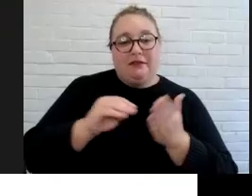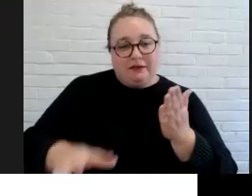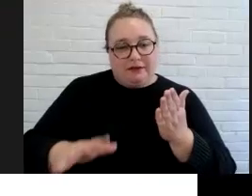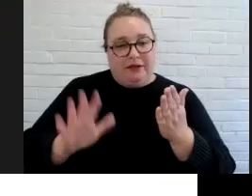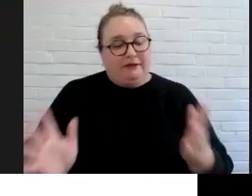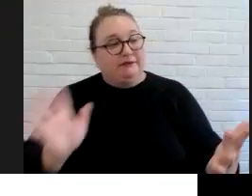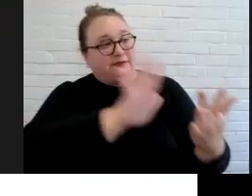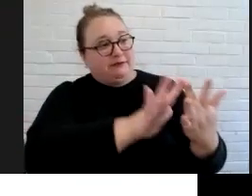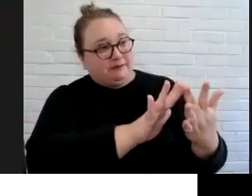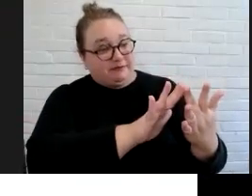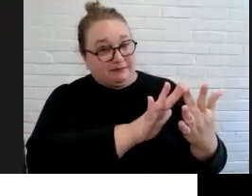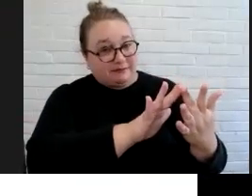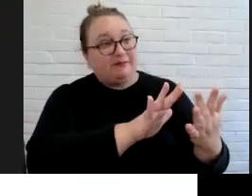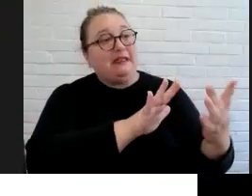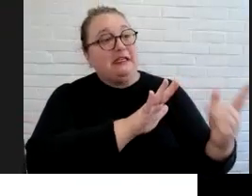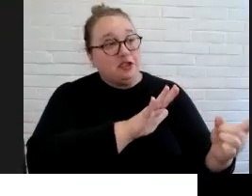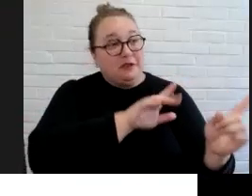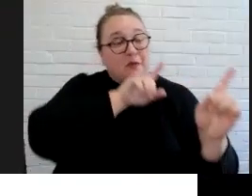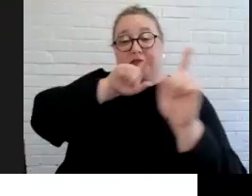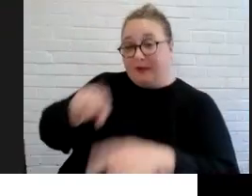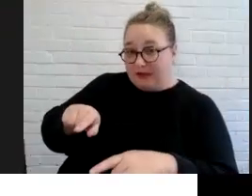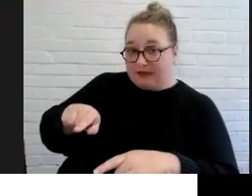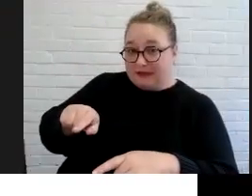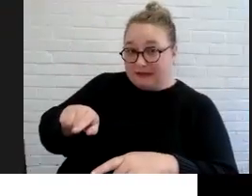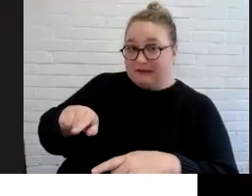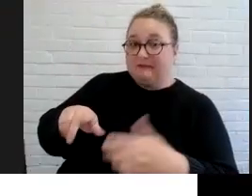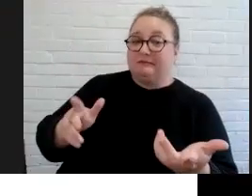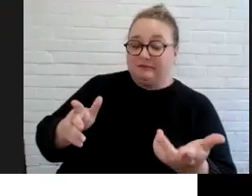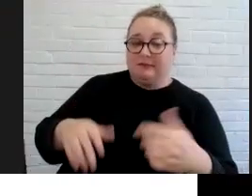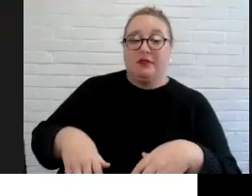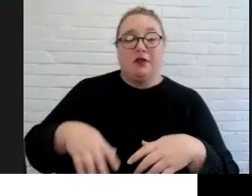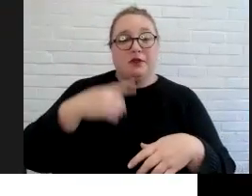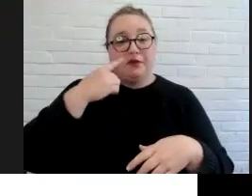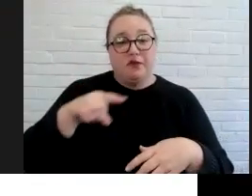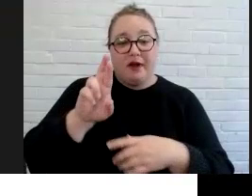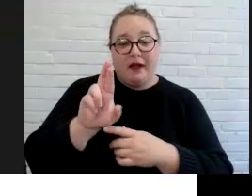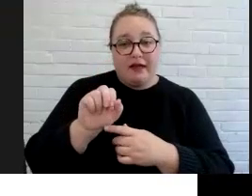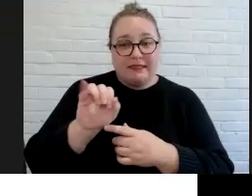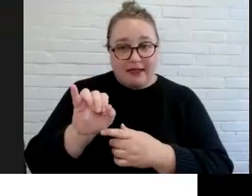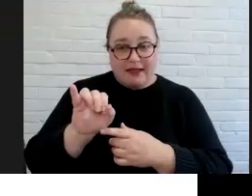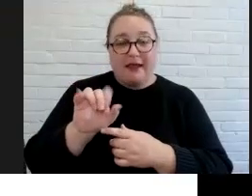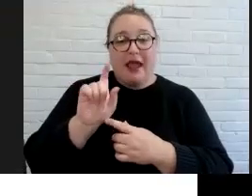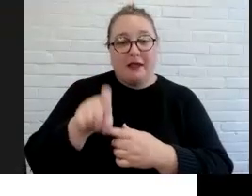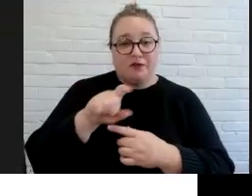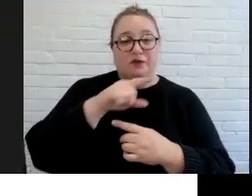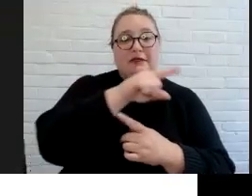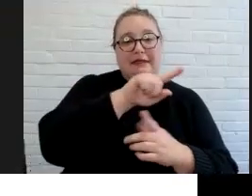and then she responds to the students. So for RSI this has to be instructor initiated.